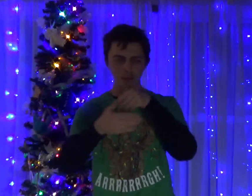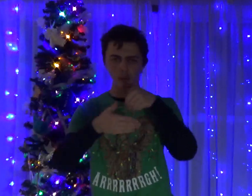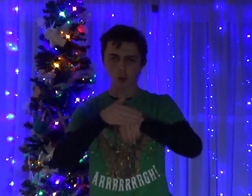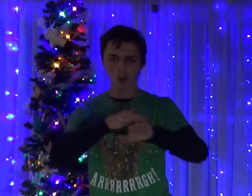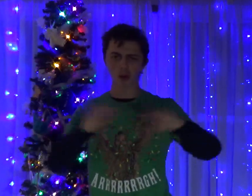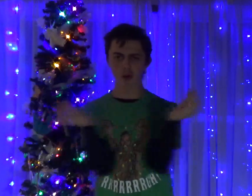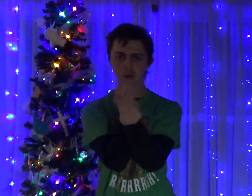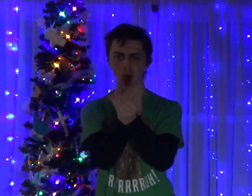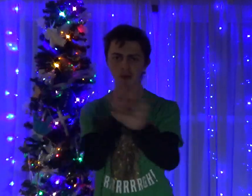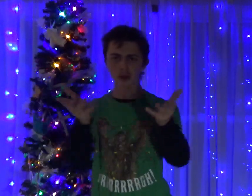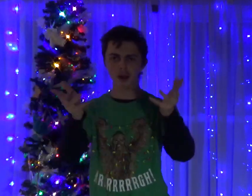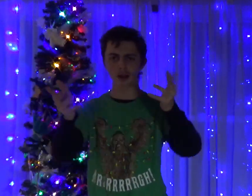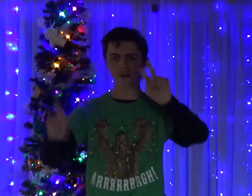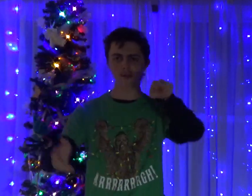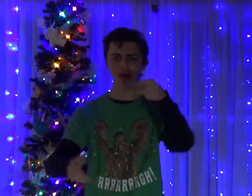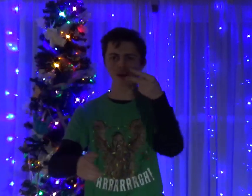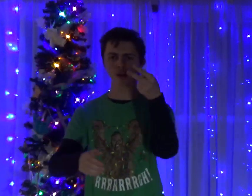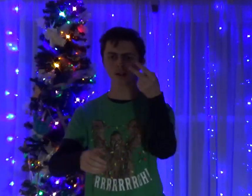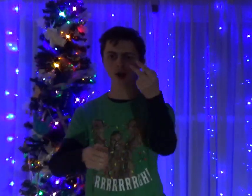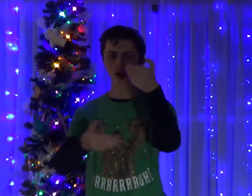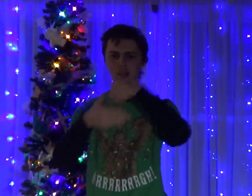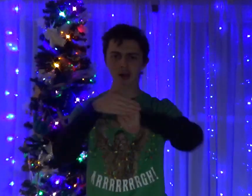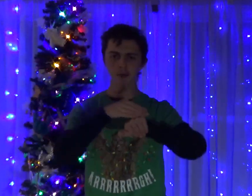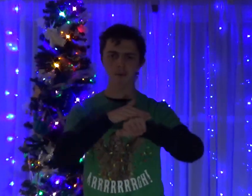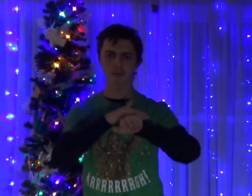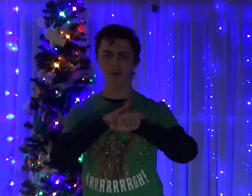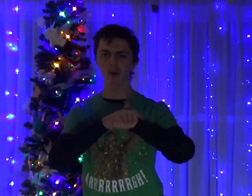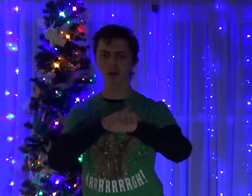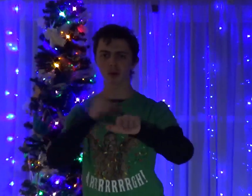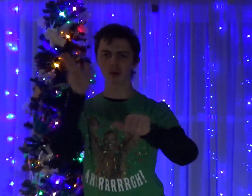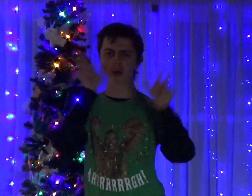Born to give them second birth